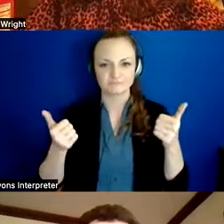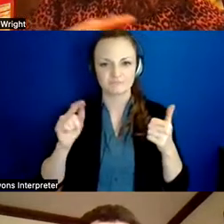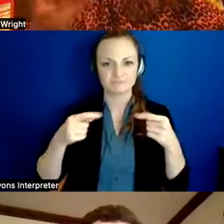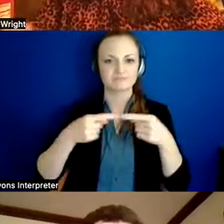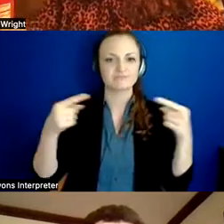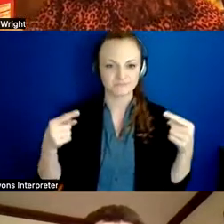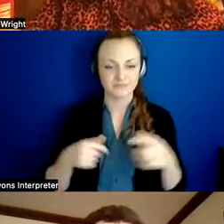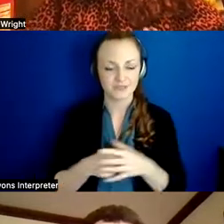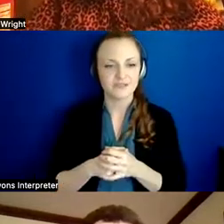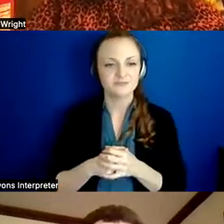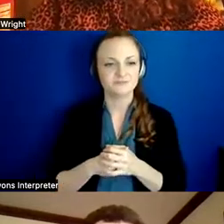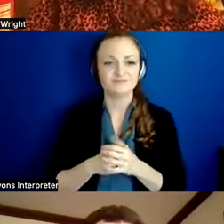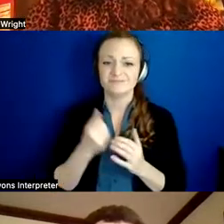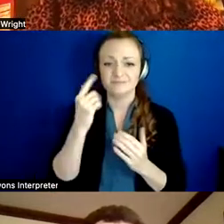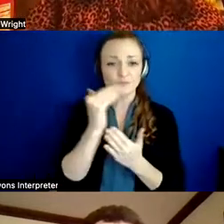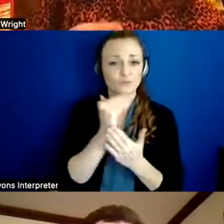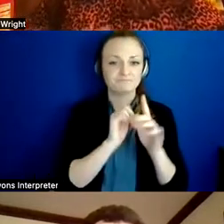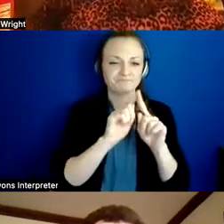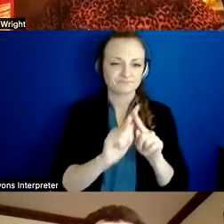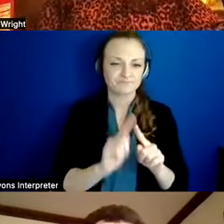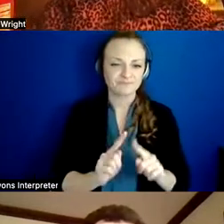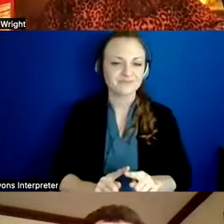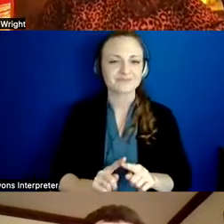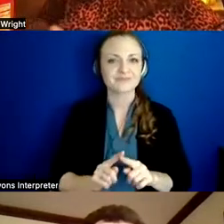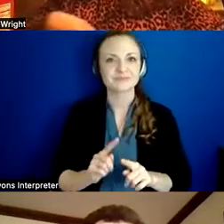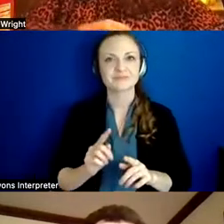because like to go back to Anne's question because of my childhood memories and the way